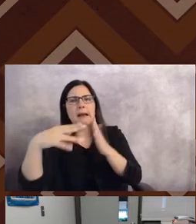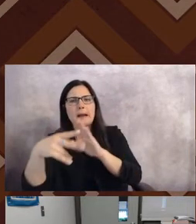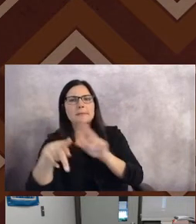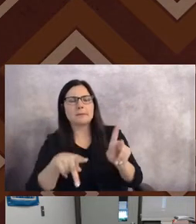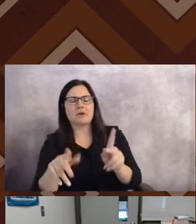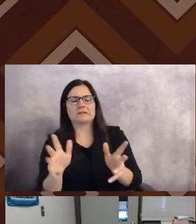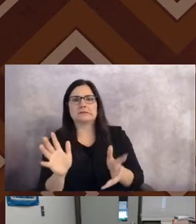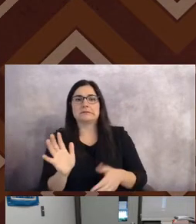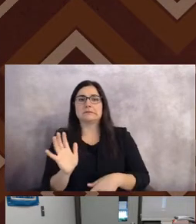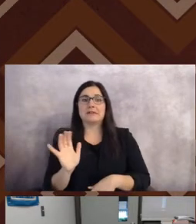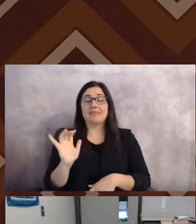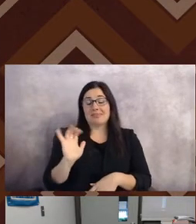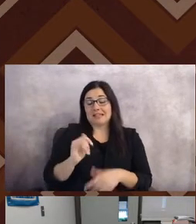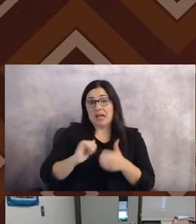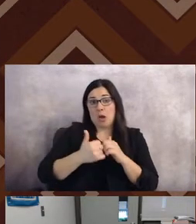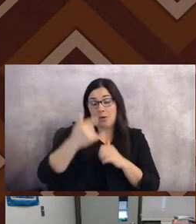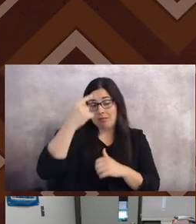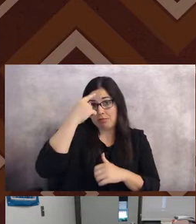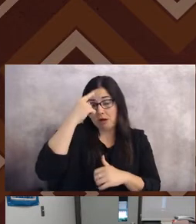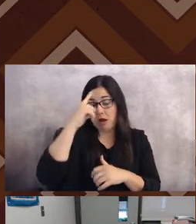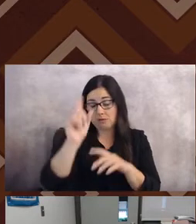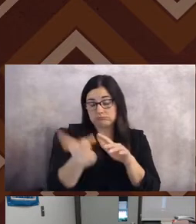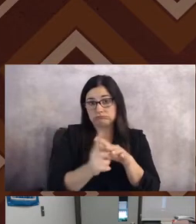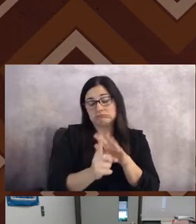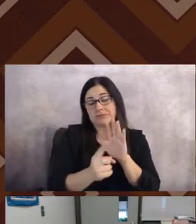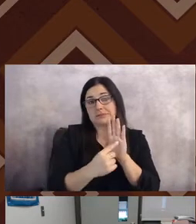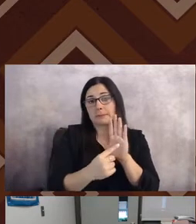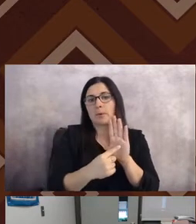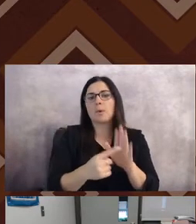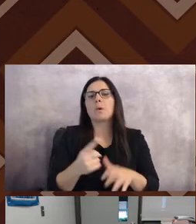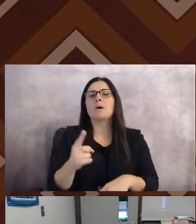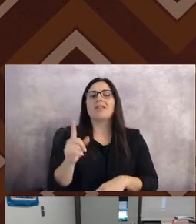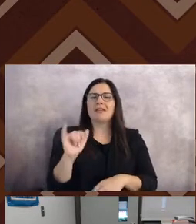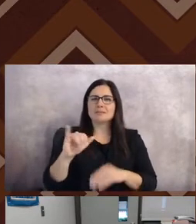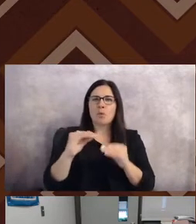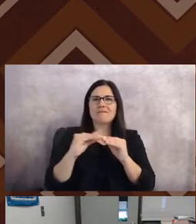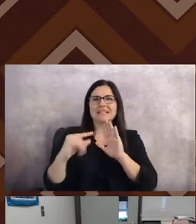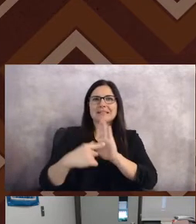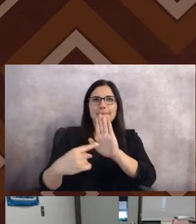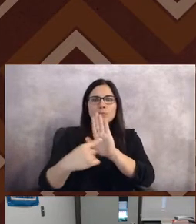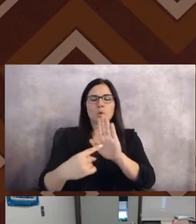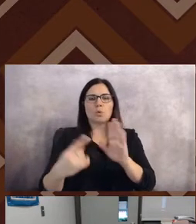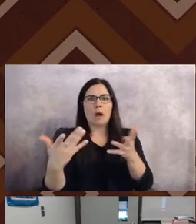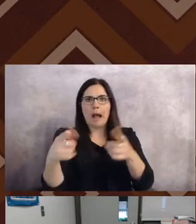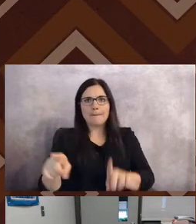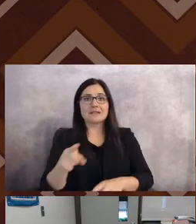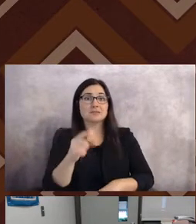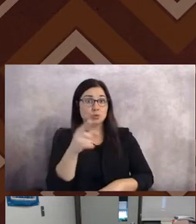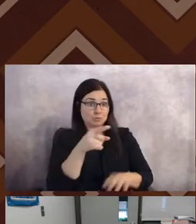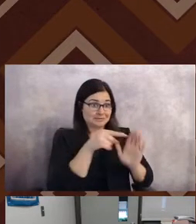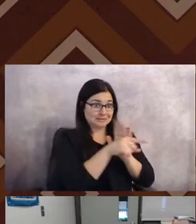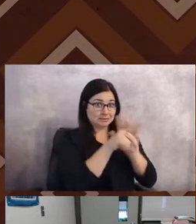That's how I interpret so more than example, because it's kind of like you kill somebody, I'm going to kick him